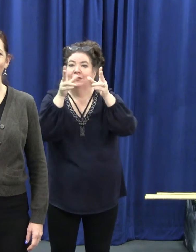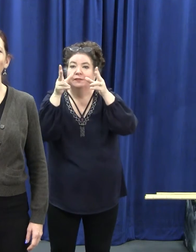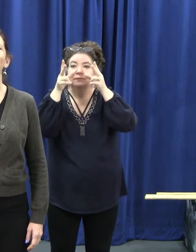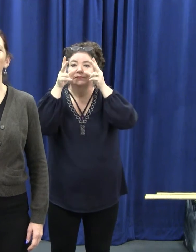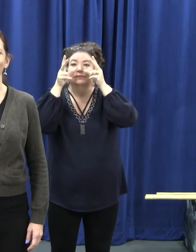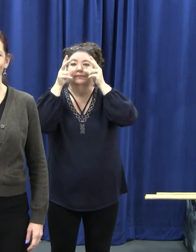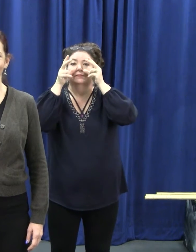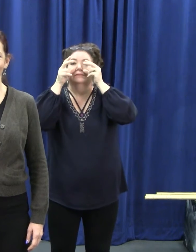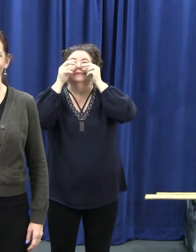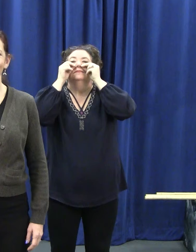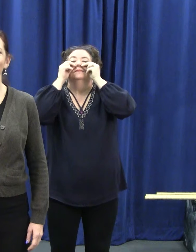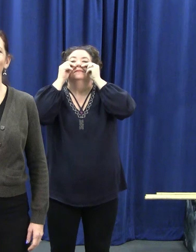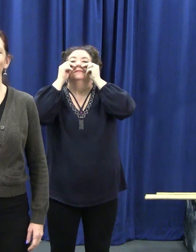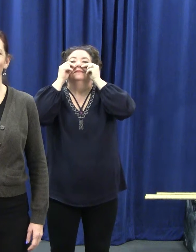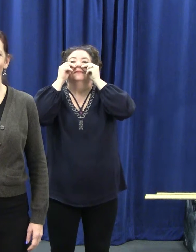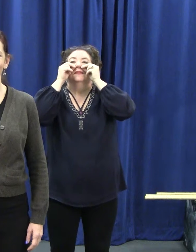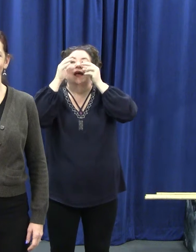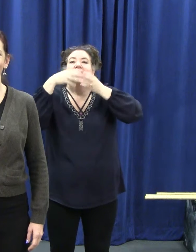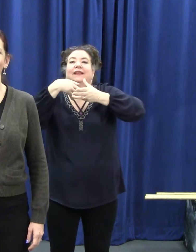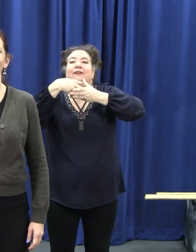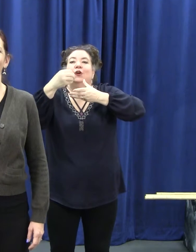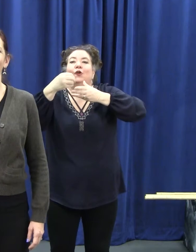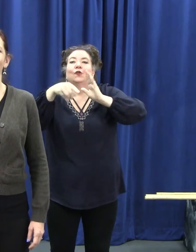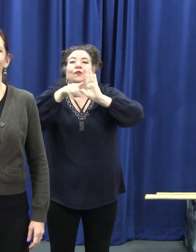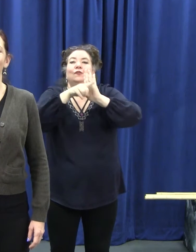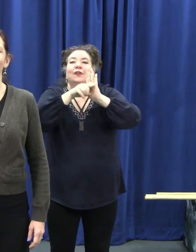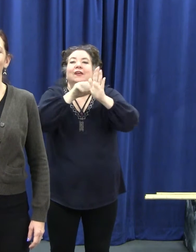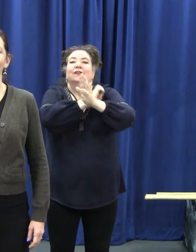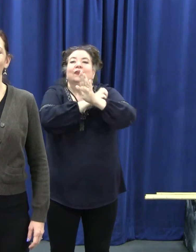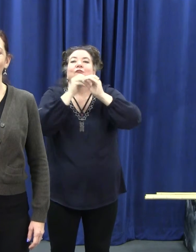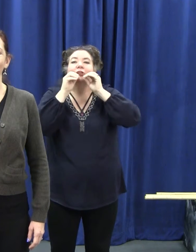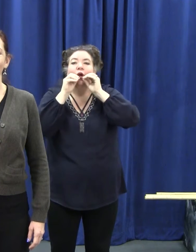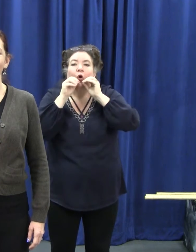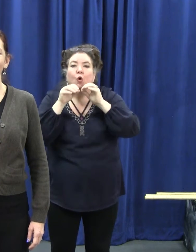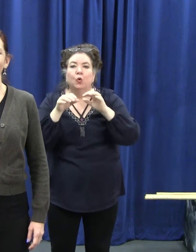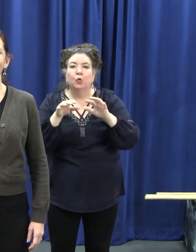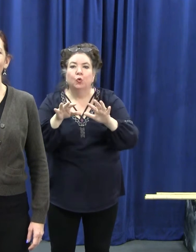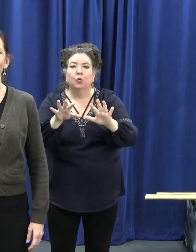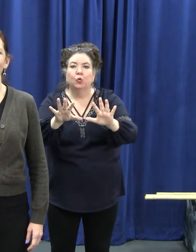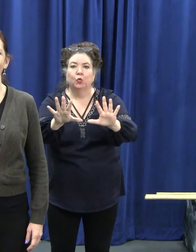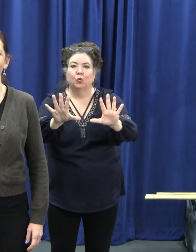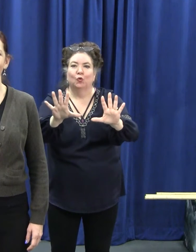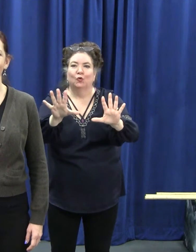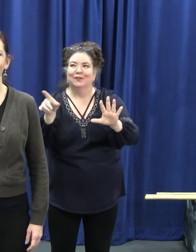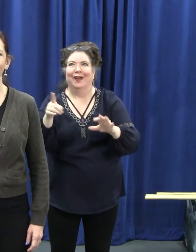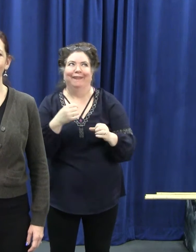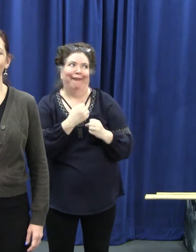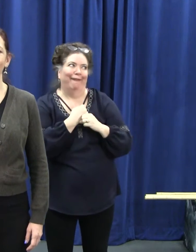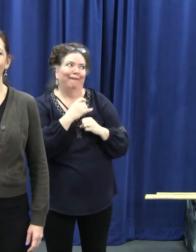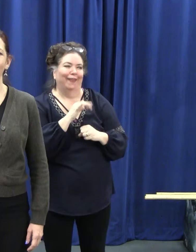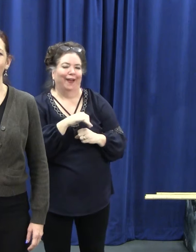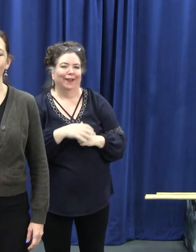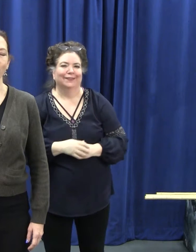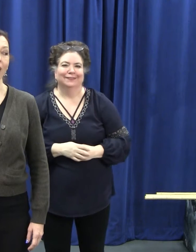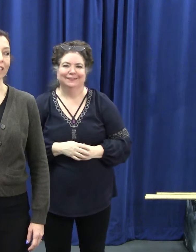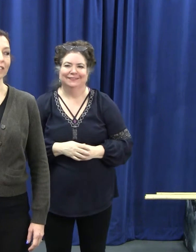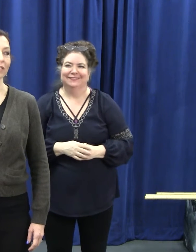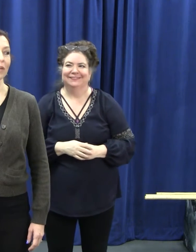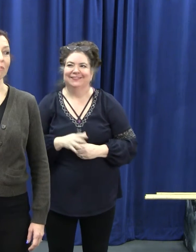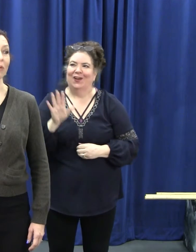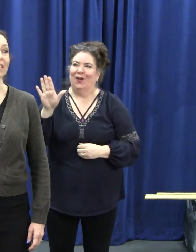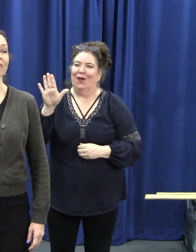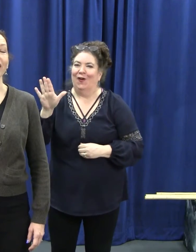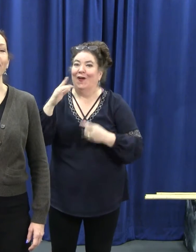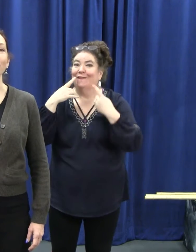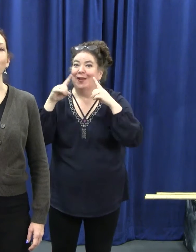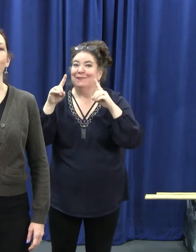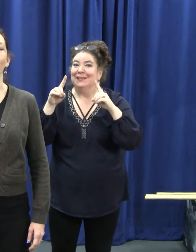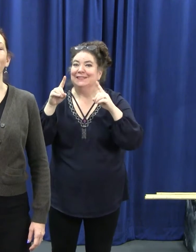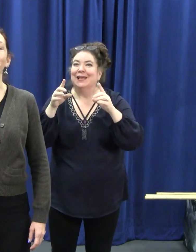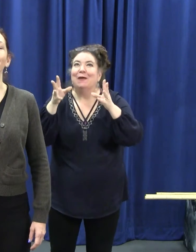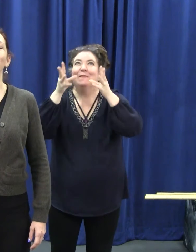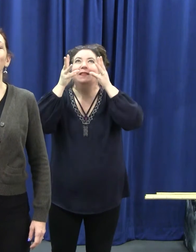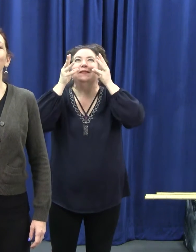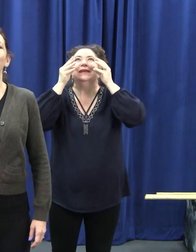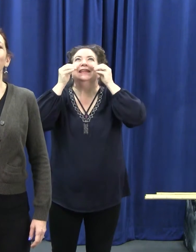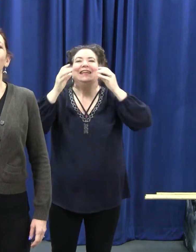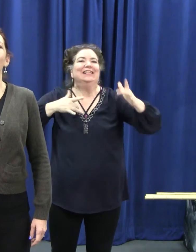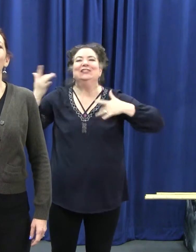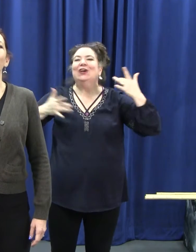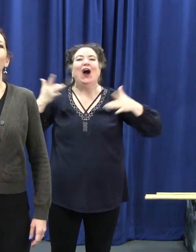and let go of negative energy. (Heather) I love that, and mine is breathe in joy and